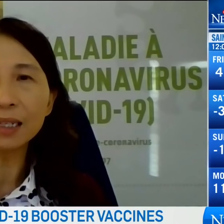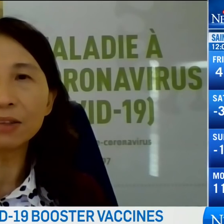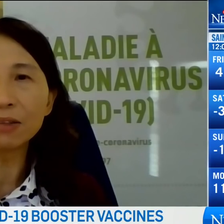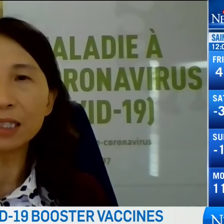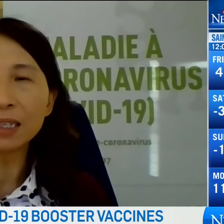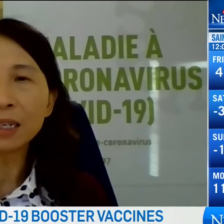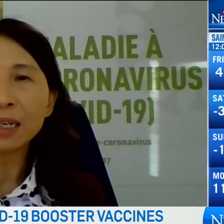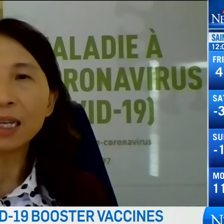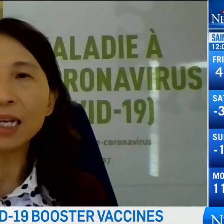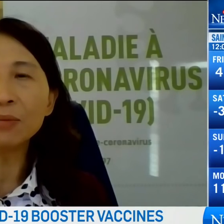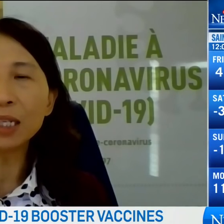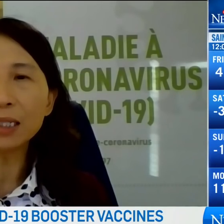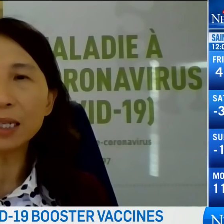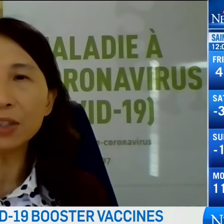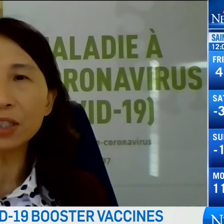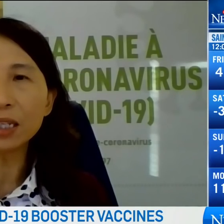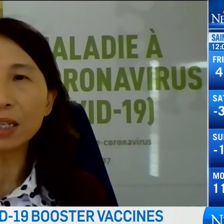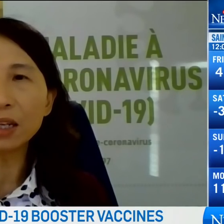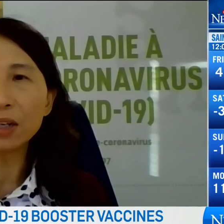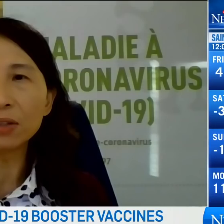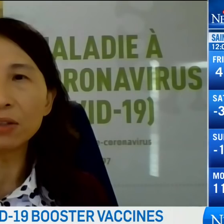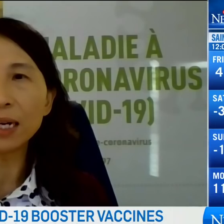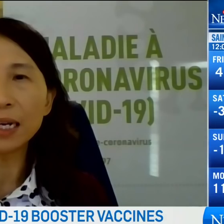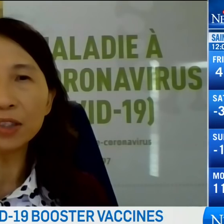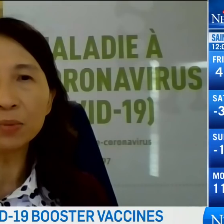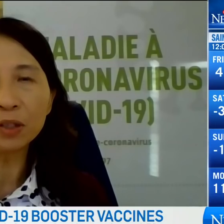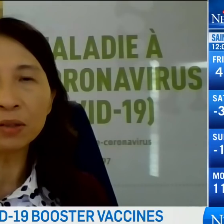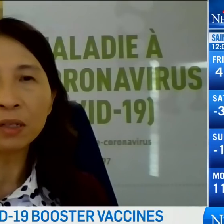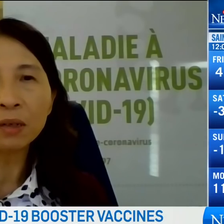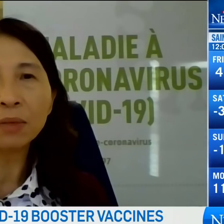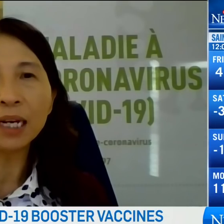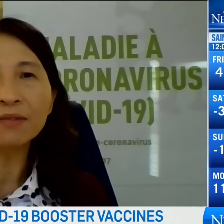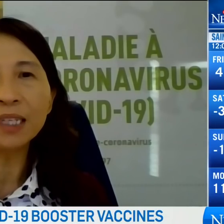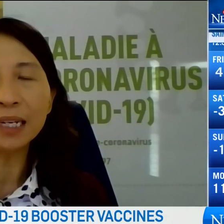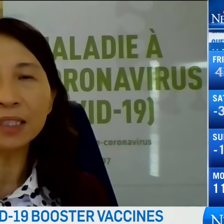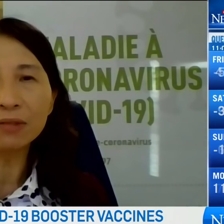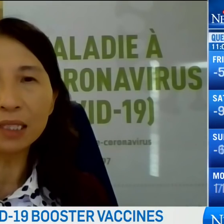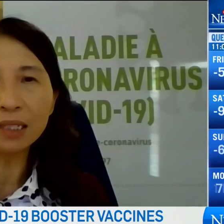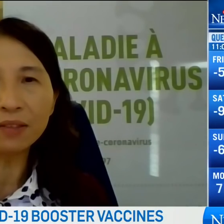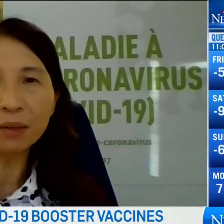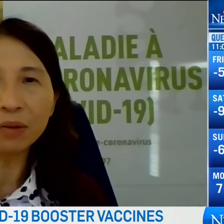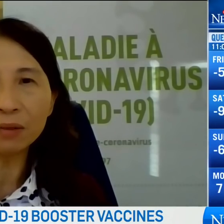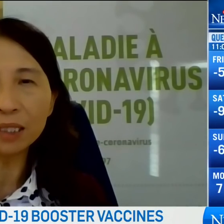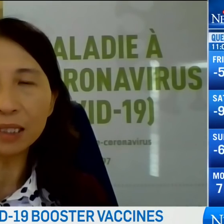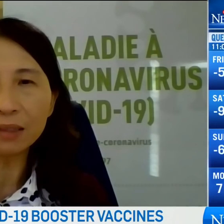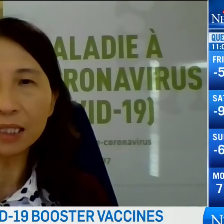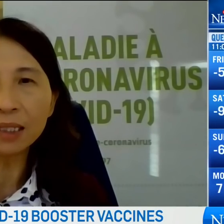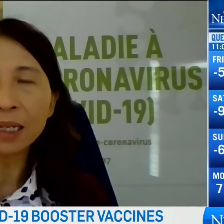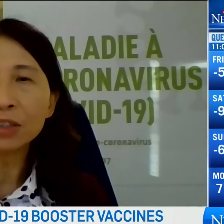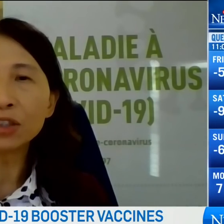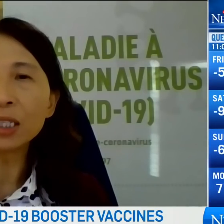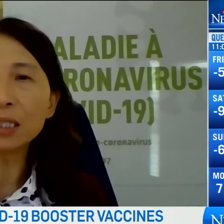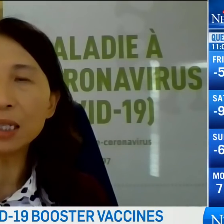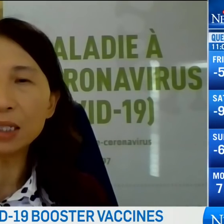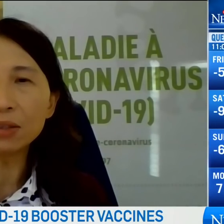ADOLESCENTS AND YOUNG ADULTS. NACI RECOMMENDS AND HEALTH AUTHORITIES IN CANADA AGREE THAT